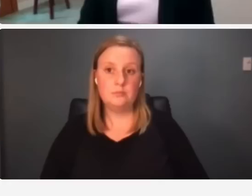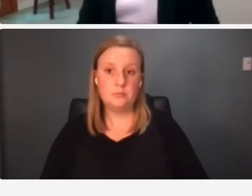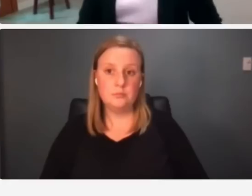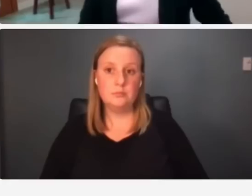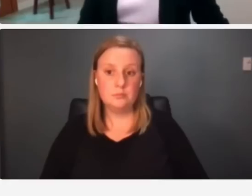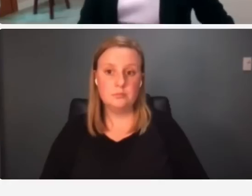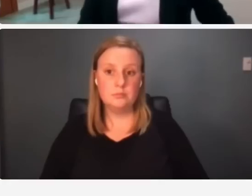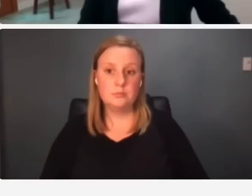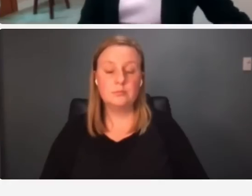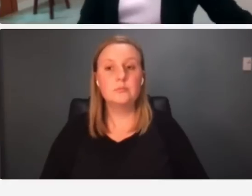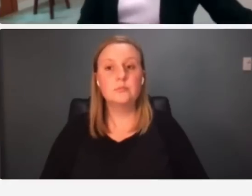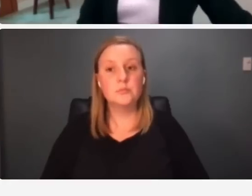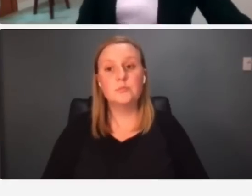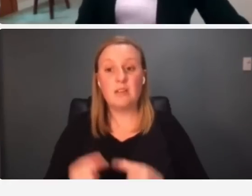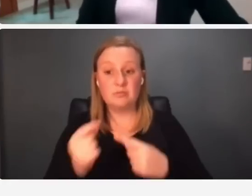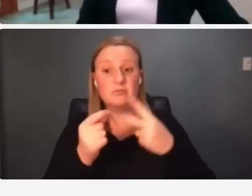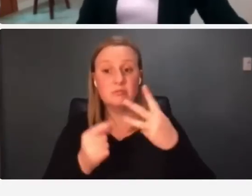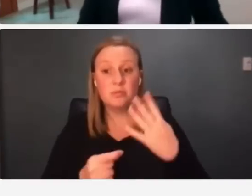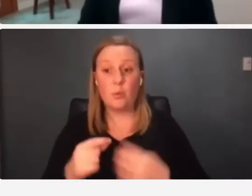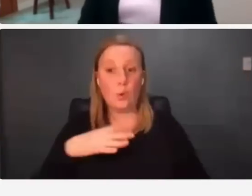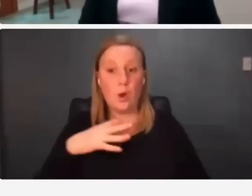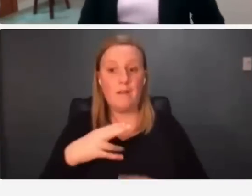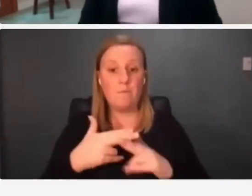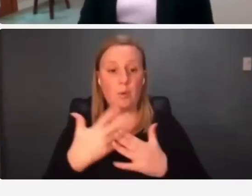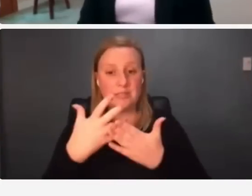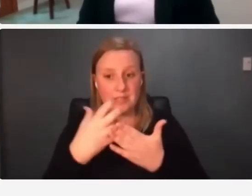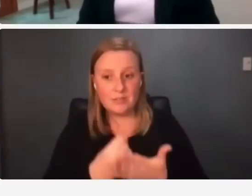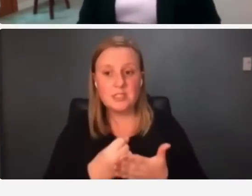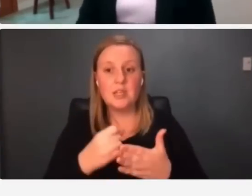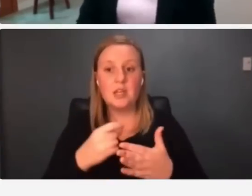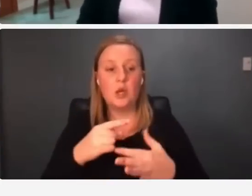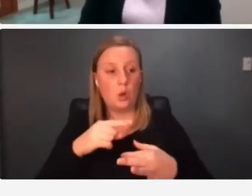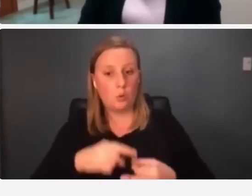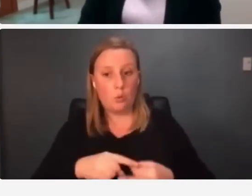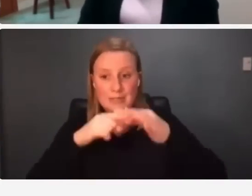ensure safety and quality matters are I guess